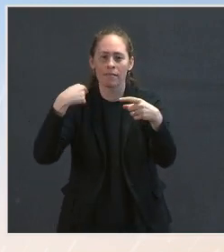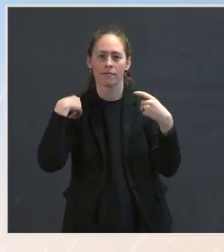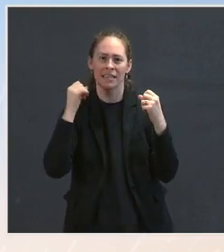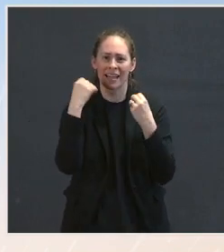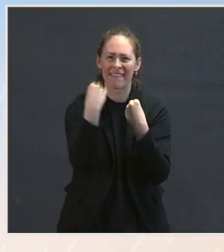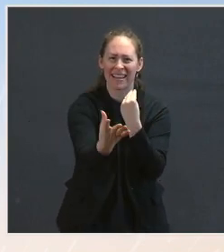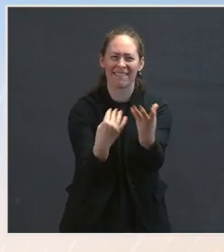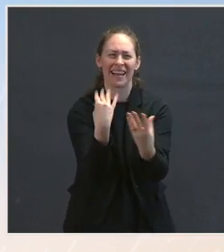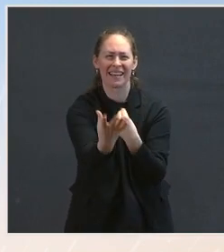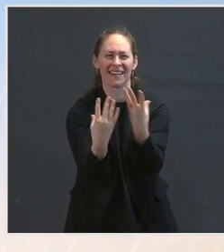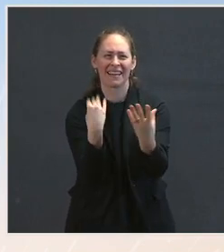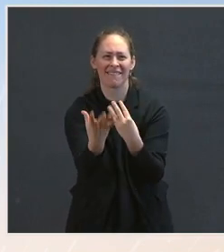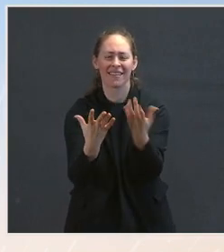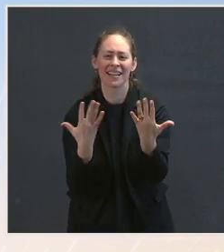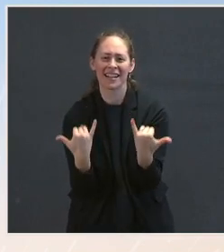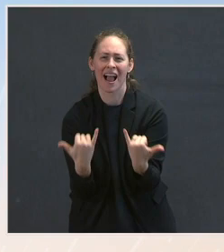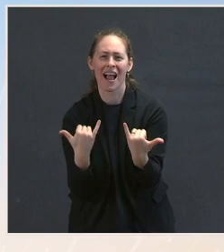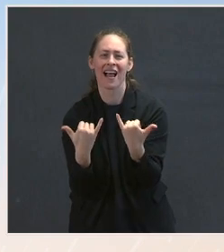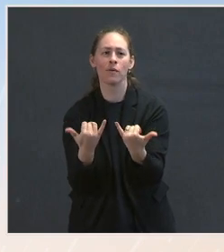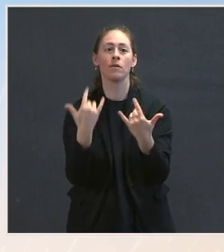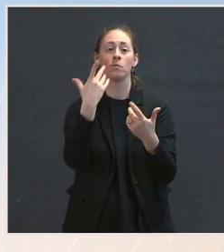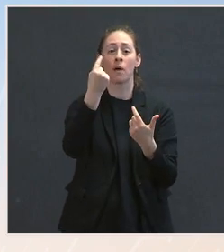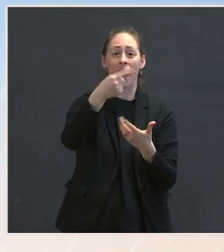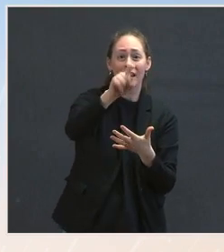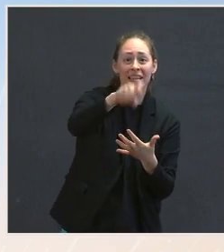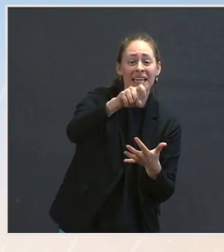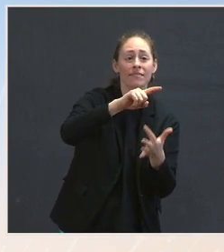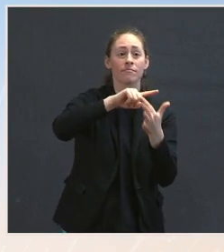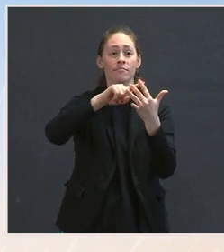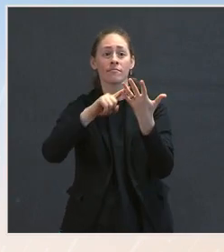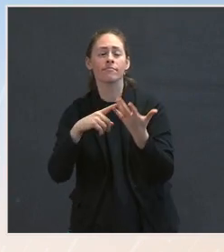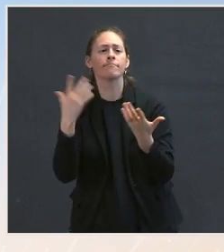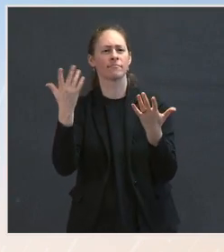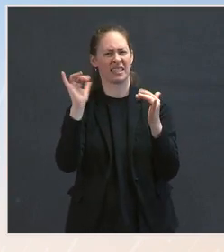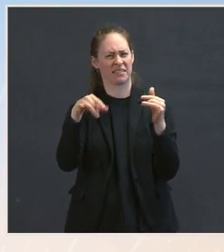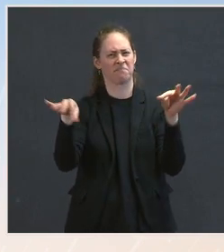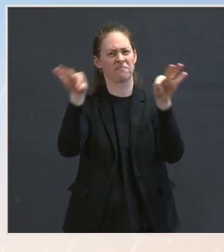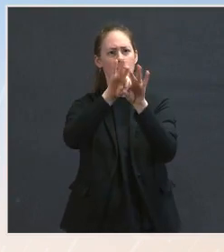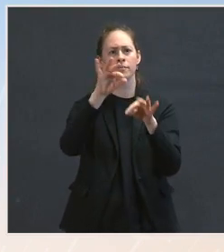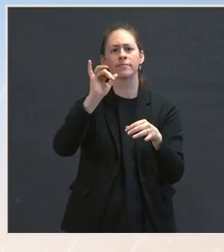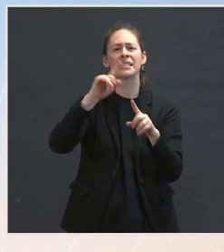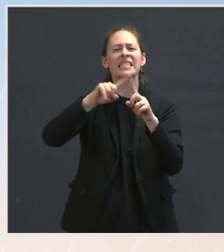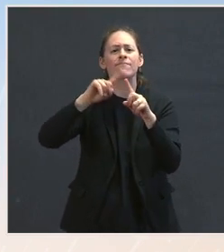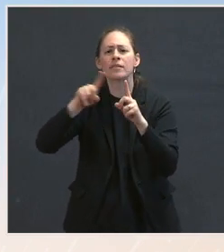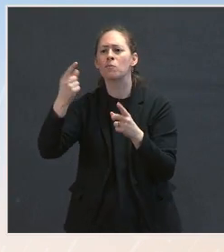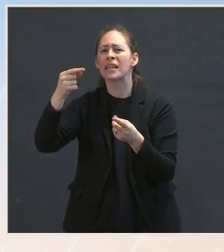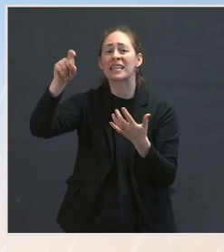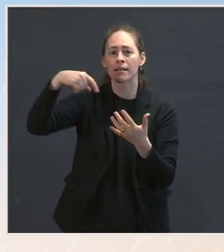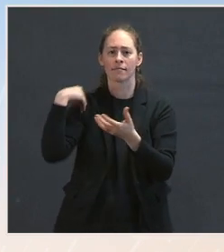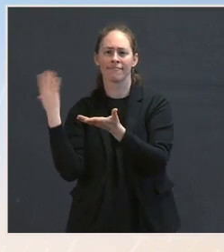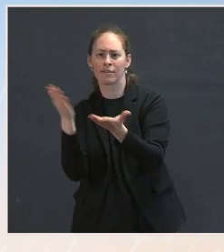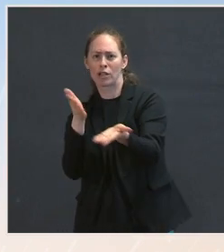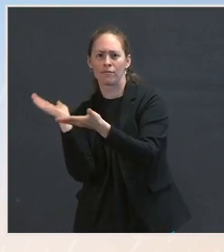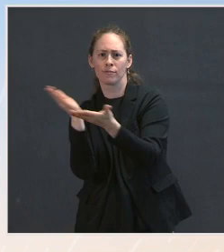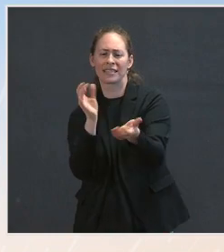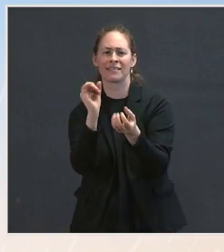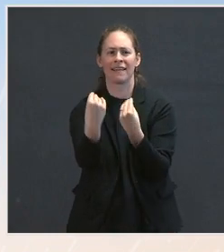tapping into all of the levers of federal government. The Press: Sure. There's a lot of hearings on the Hill about how the Capitol Police responded or prior